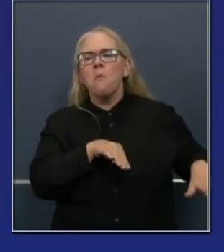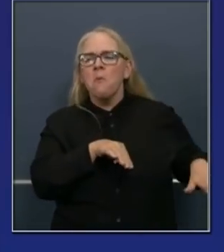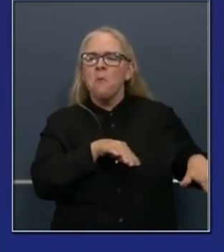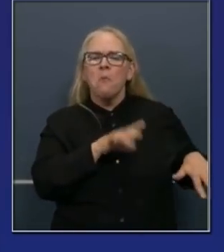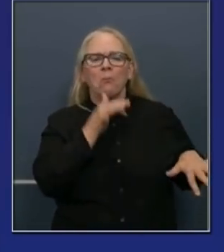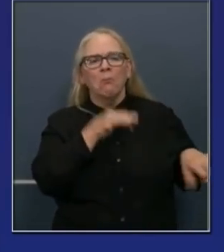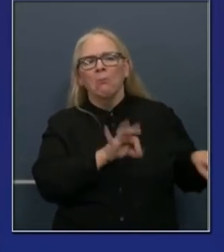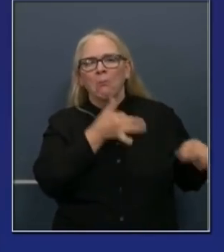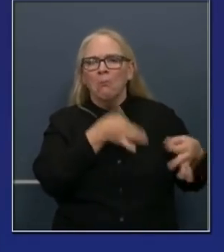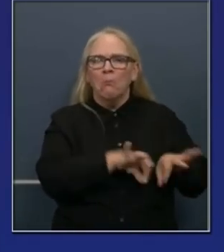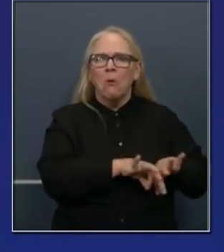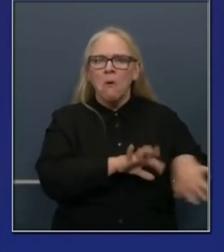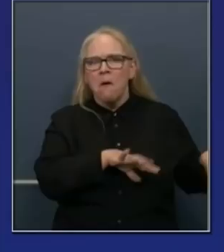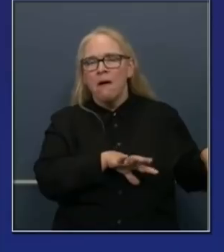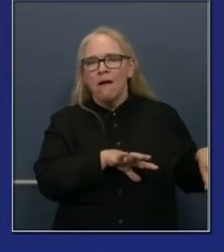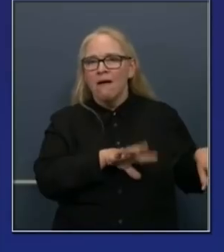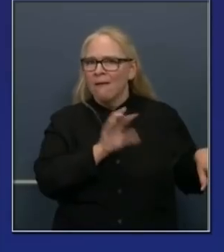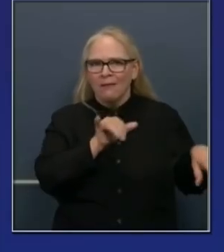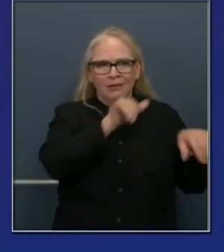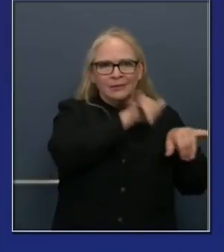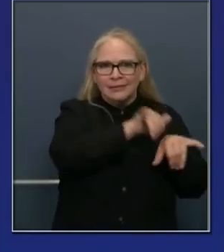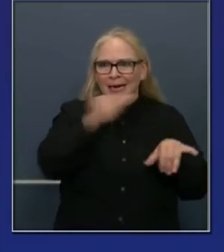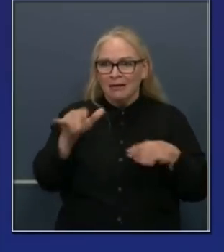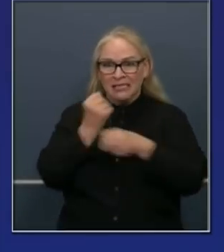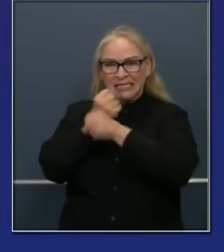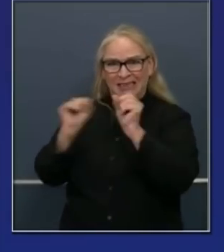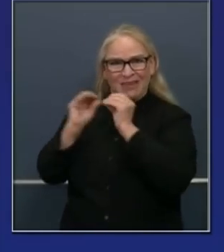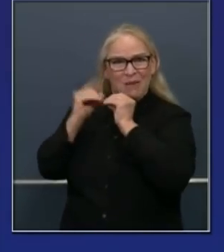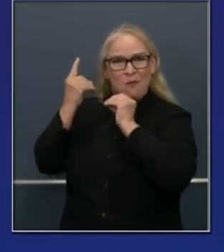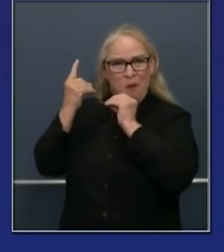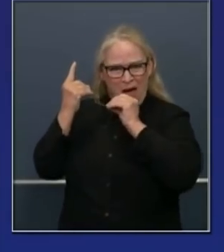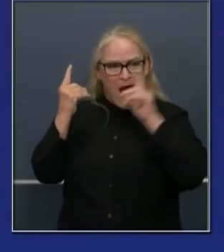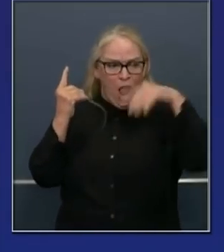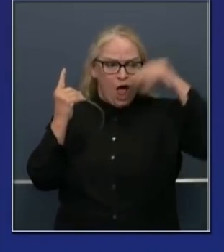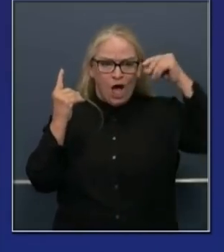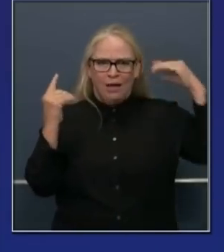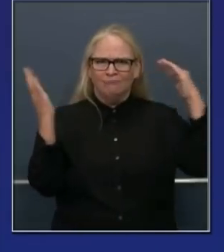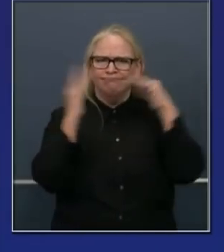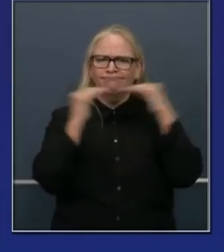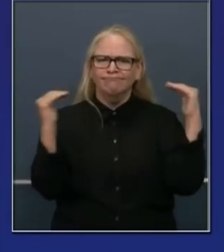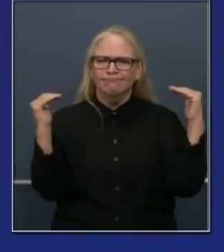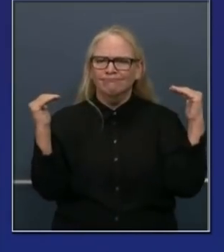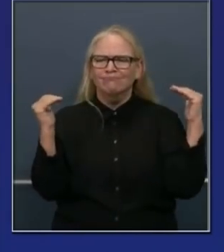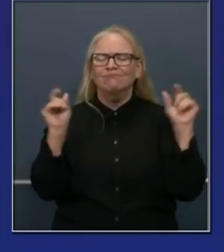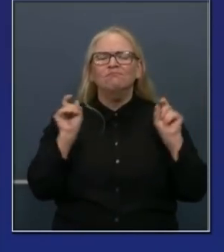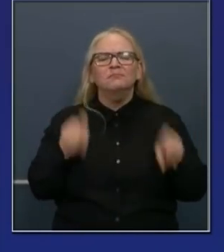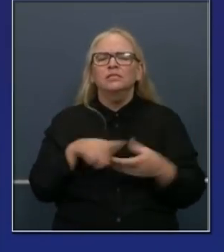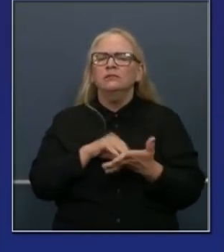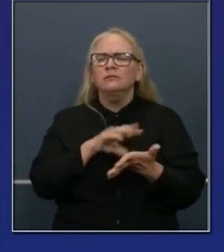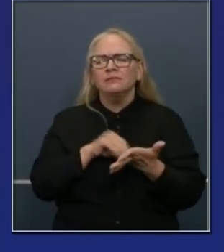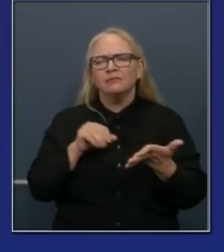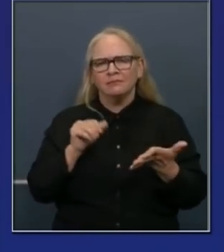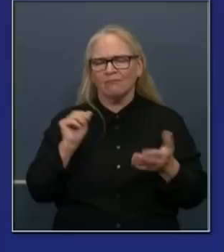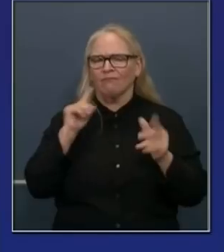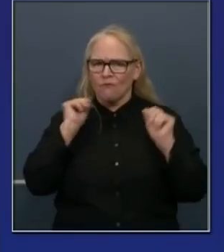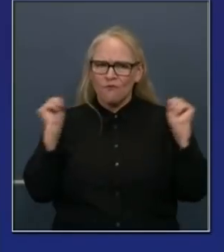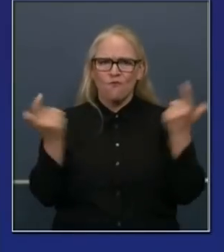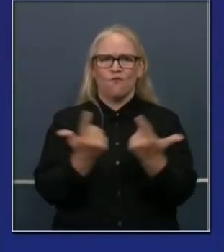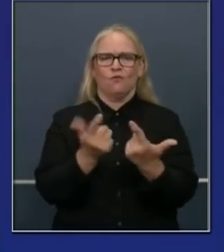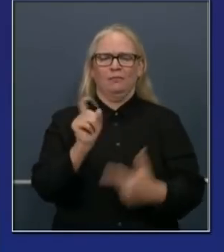THAT LEARNING REMAINS NONNEGOTIABLE BUT NEITHER IS THE SAFETY OF ALL OF OUR